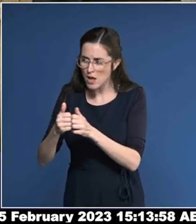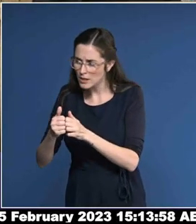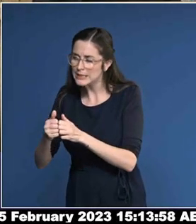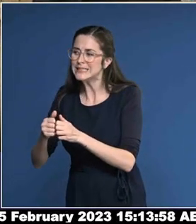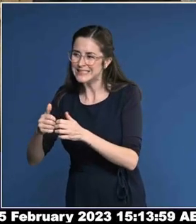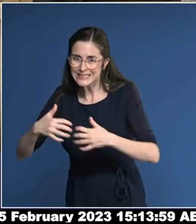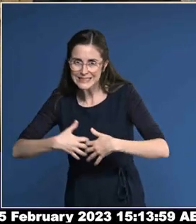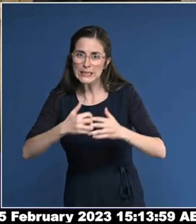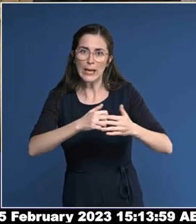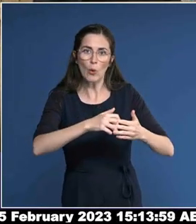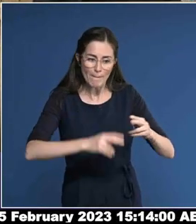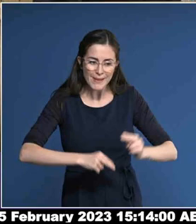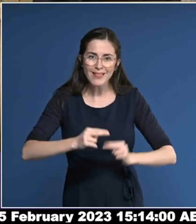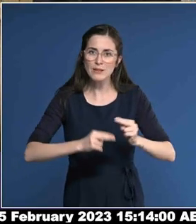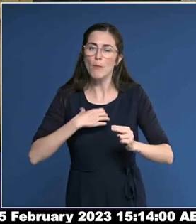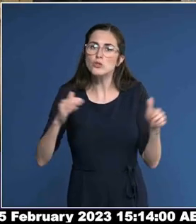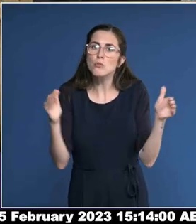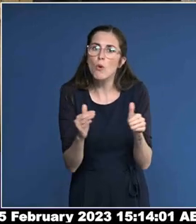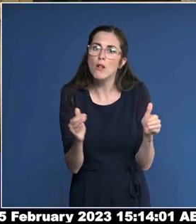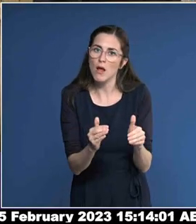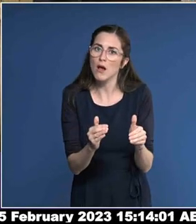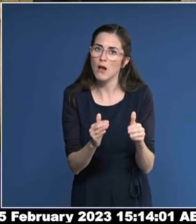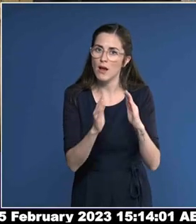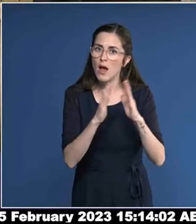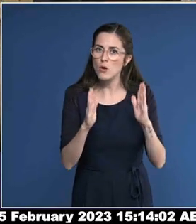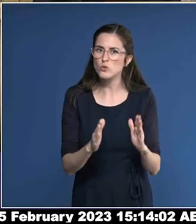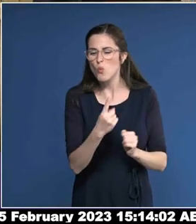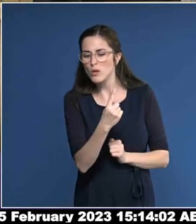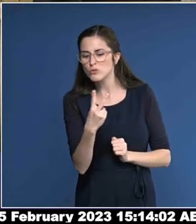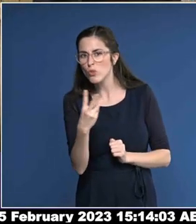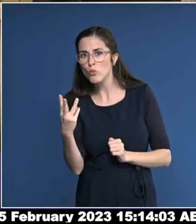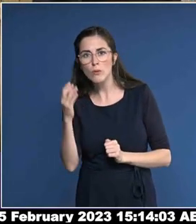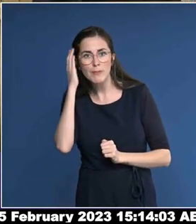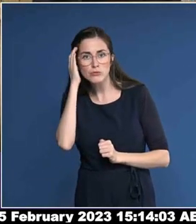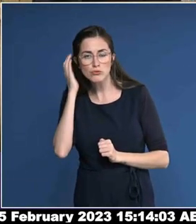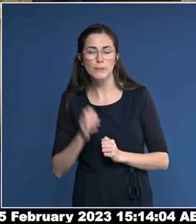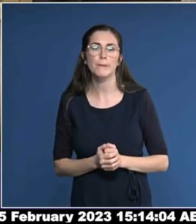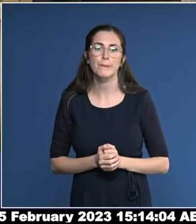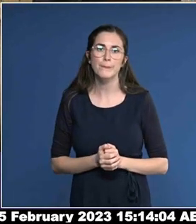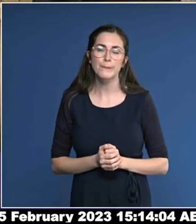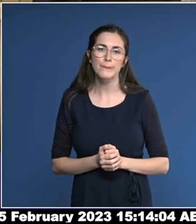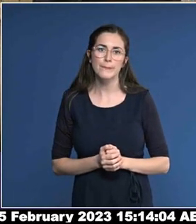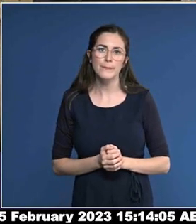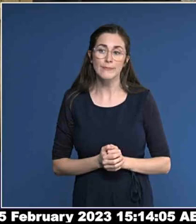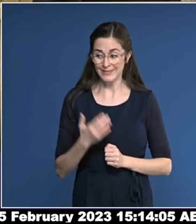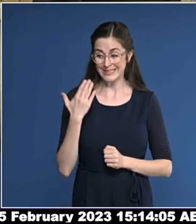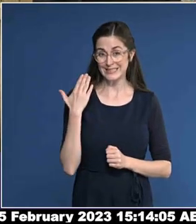So, in fact, we have had one very recent development with a - whereby we worked with